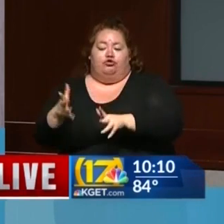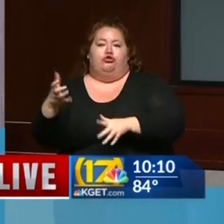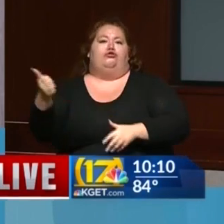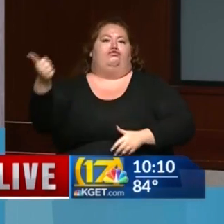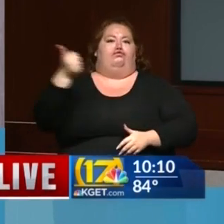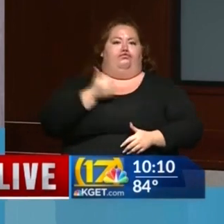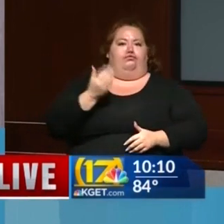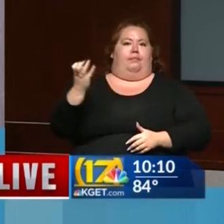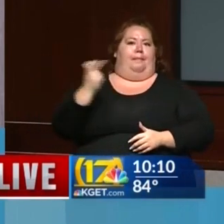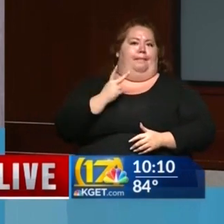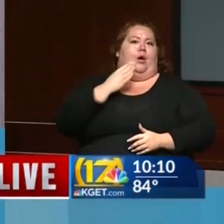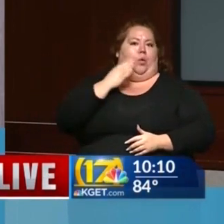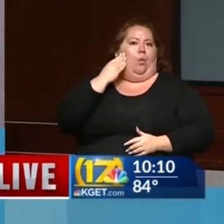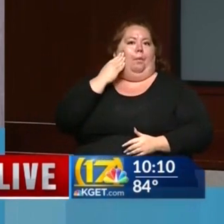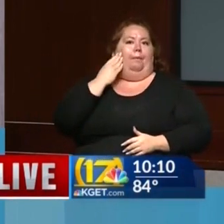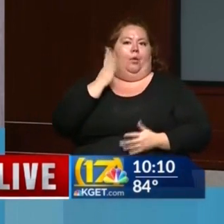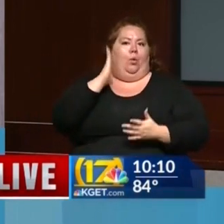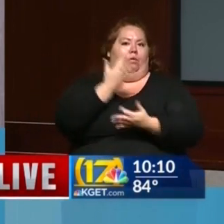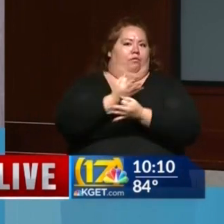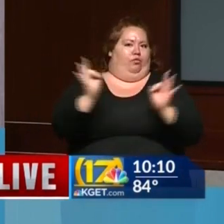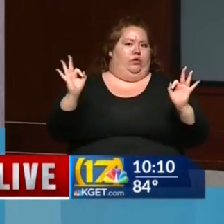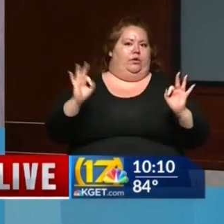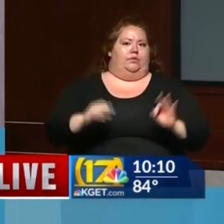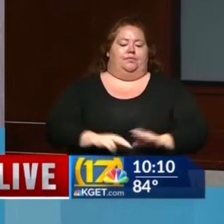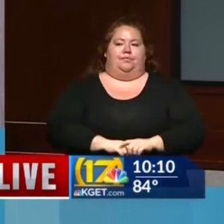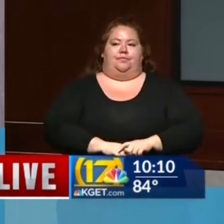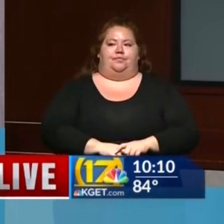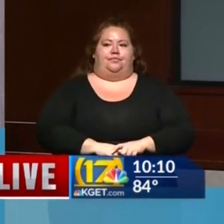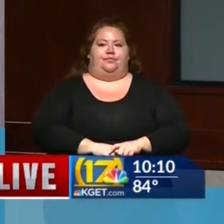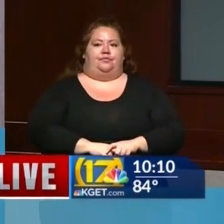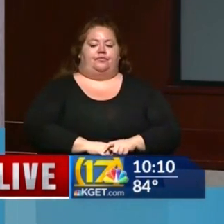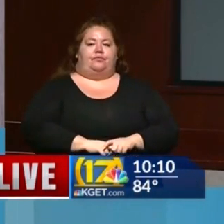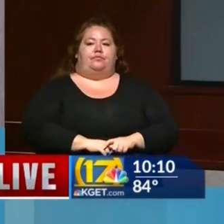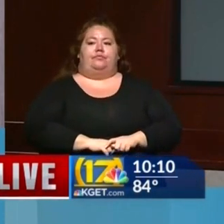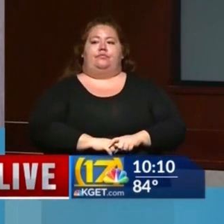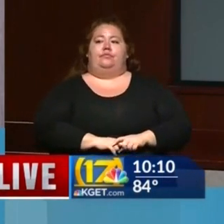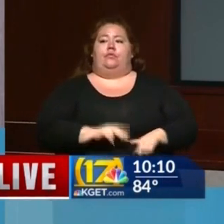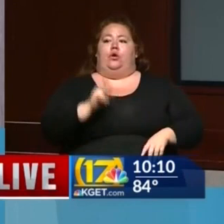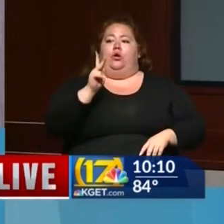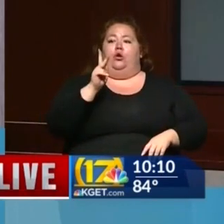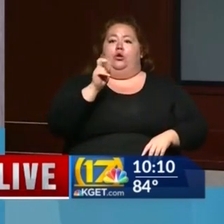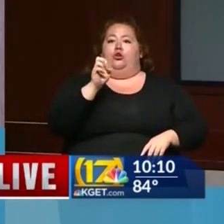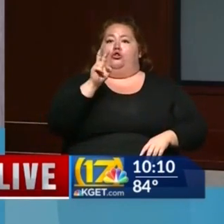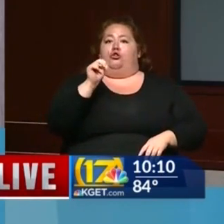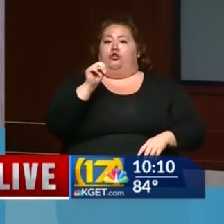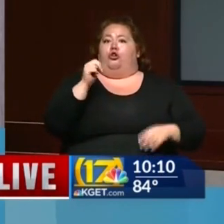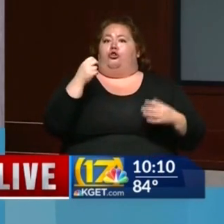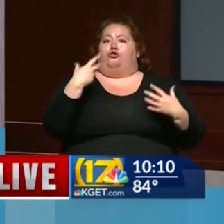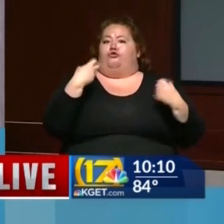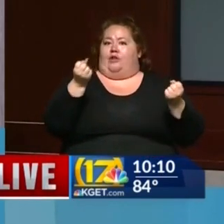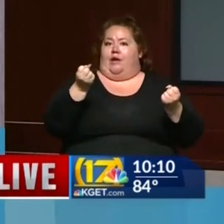MORE INFO ON HOW YOU YOU CAN GET PICKED UP AND DRIVEN FOR FREE TO TAKE A QUICK EASY FREE TEST FOR COVID-19.